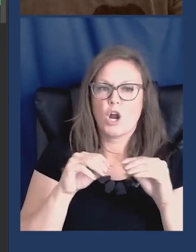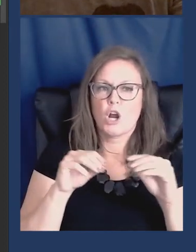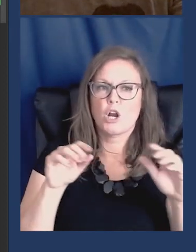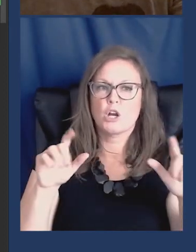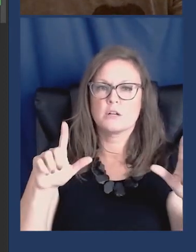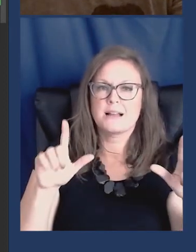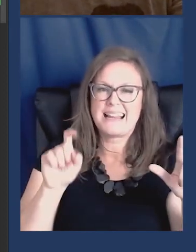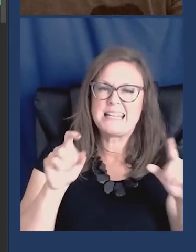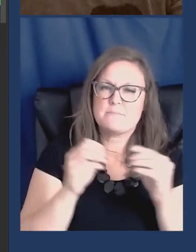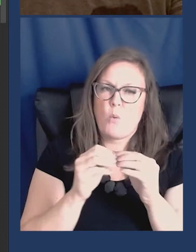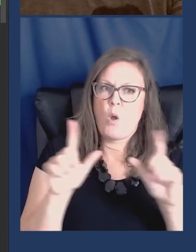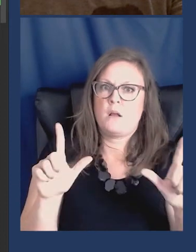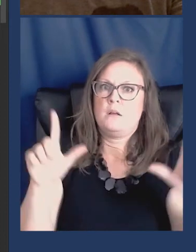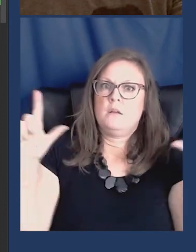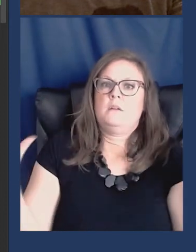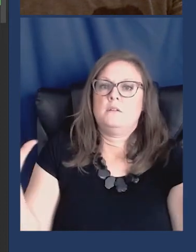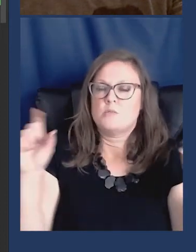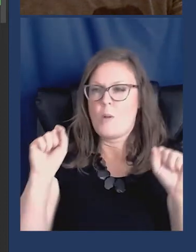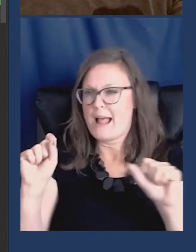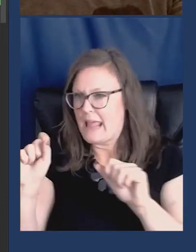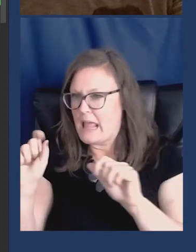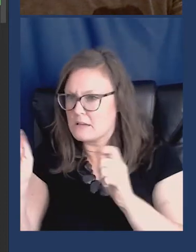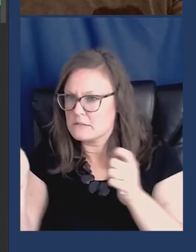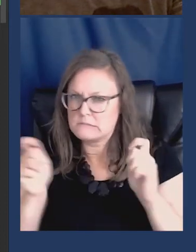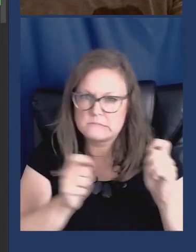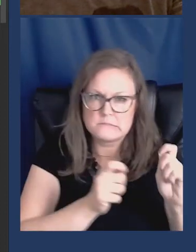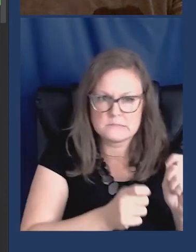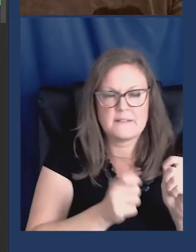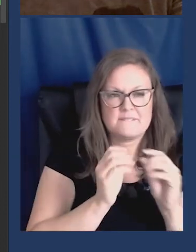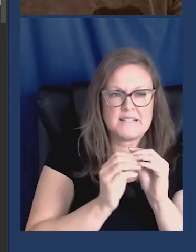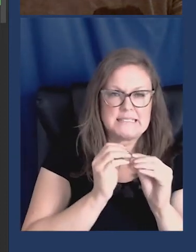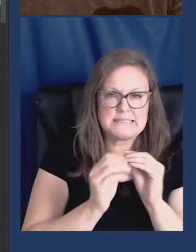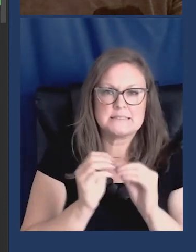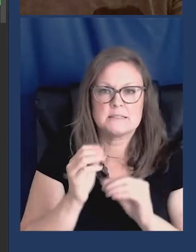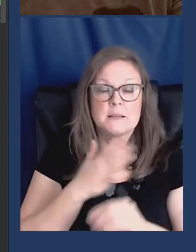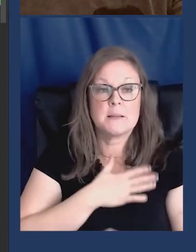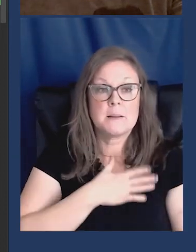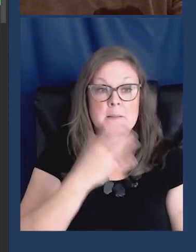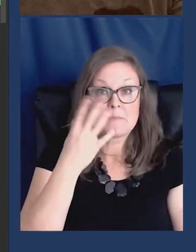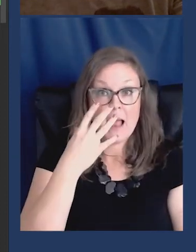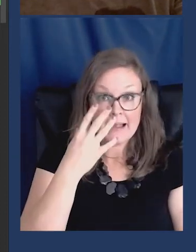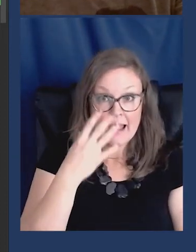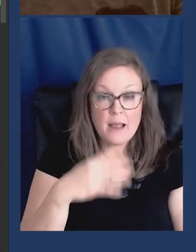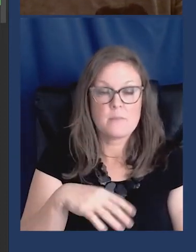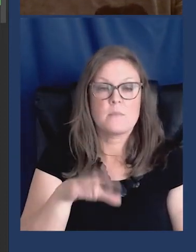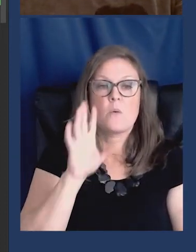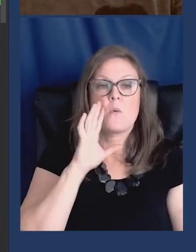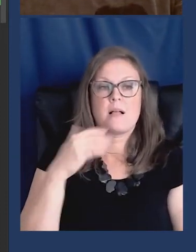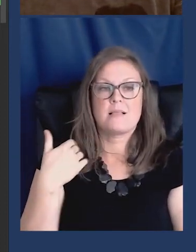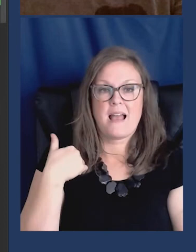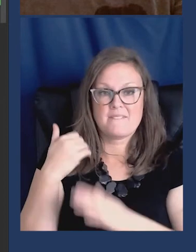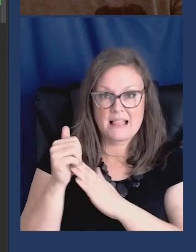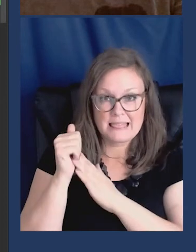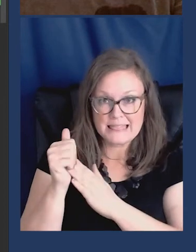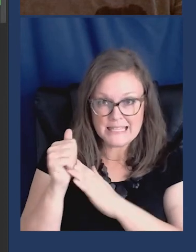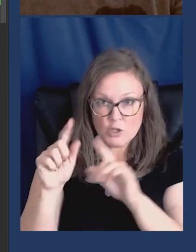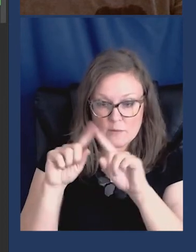All right. Camera, we are going to be in leaderboard.